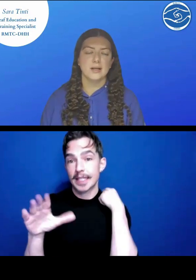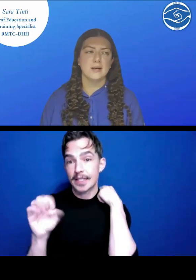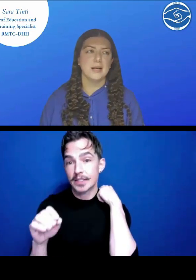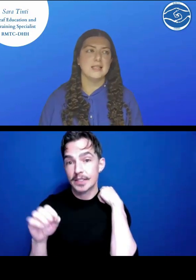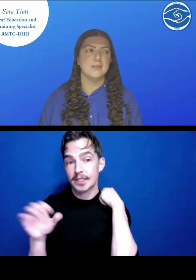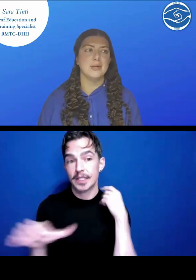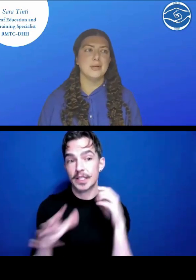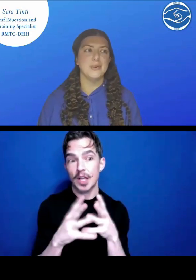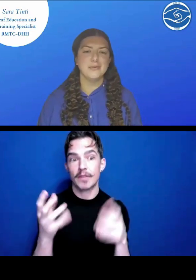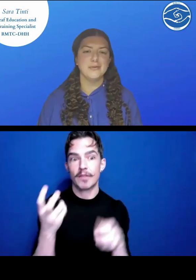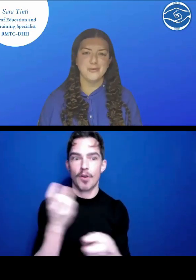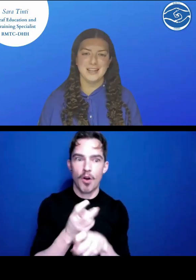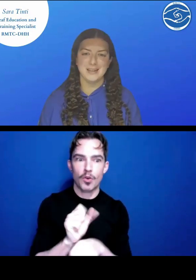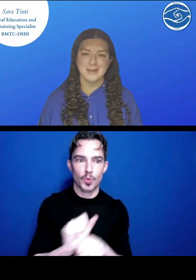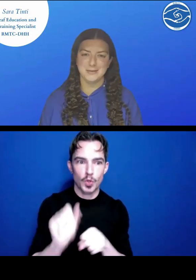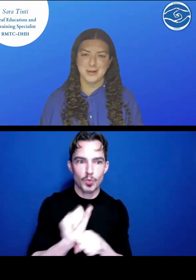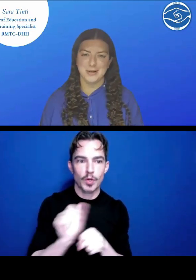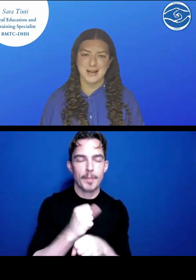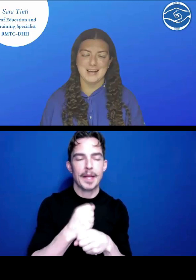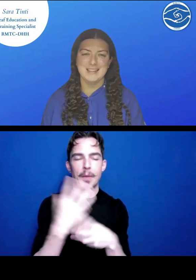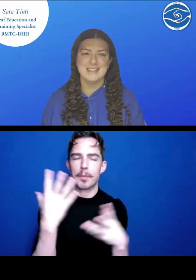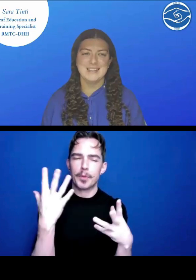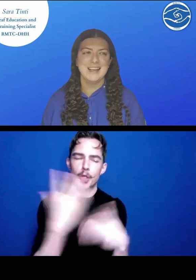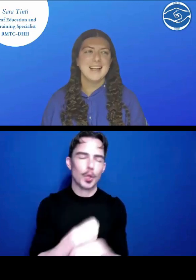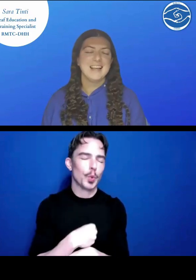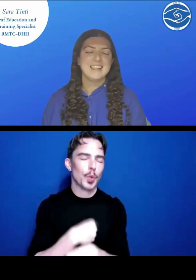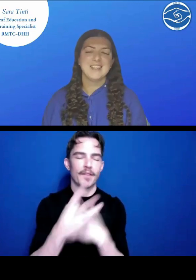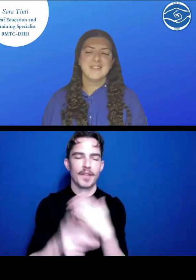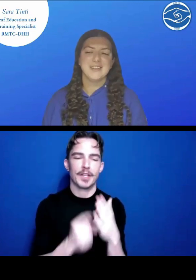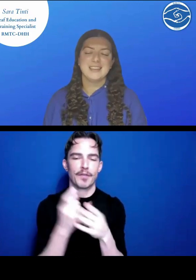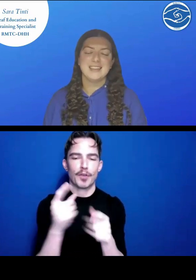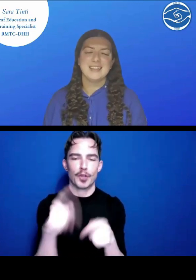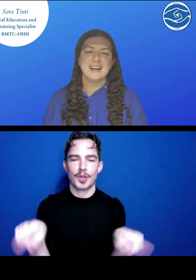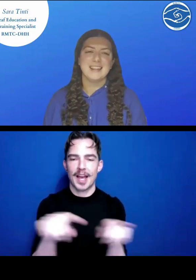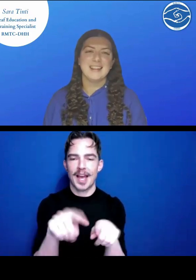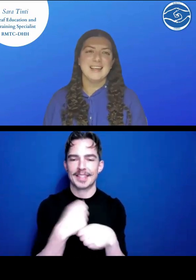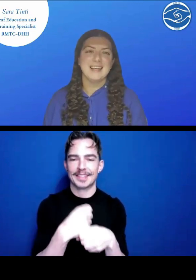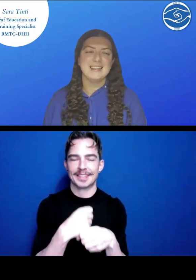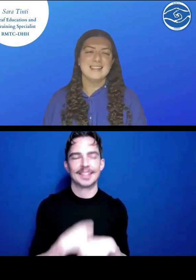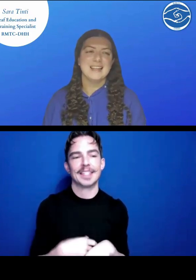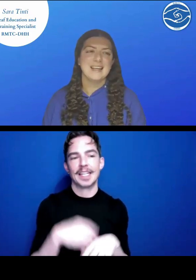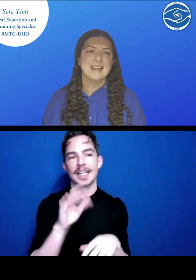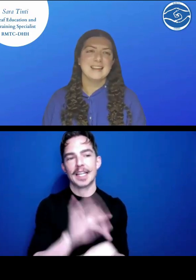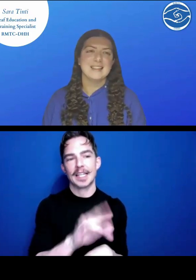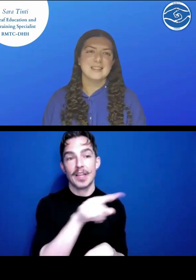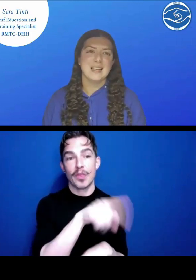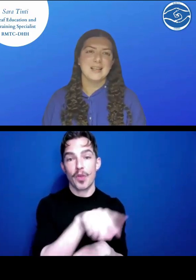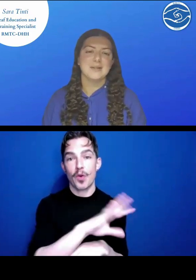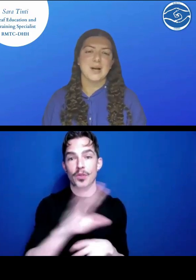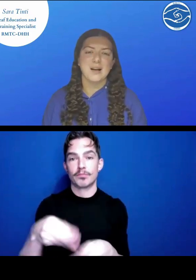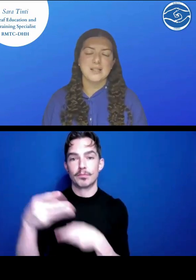work and made these beautiful videos for you guys. So, if you click on these, this will take you to